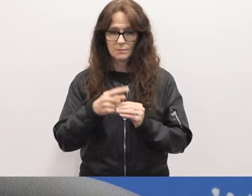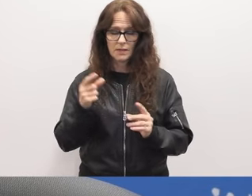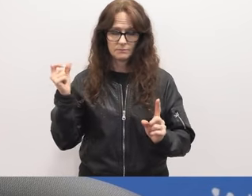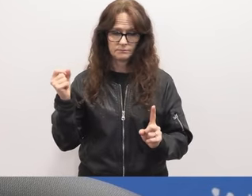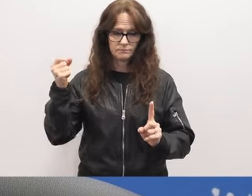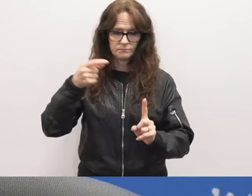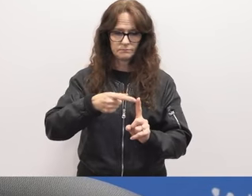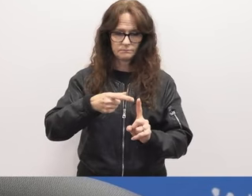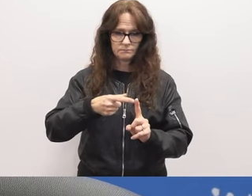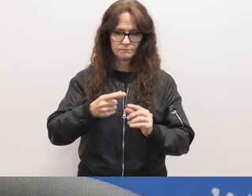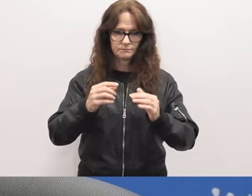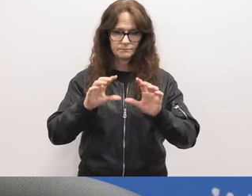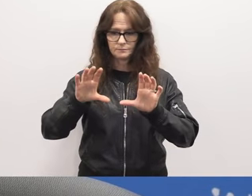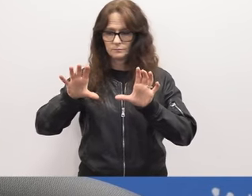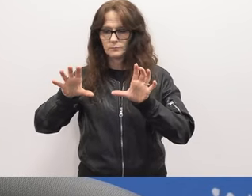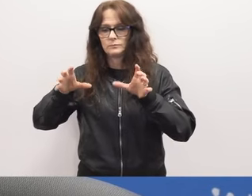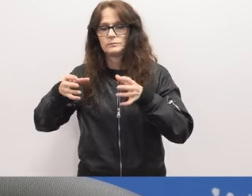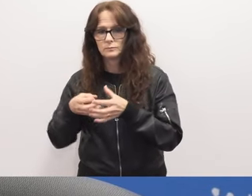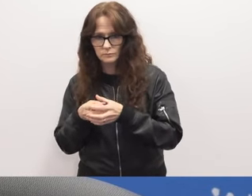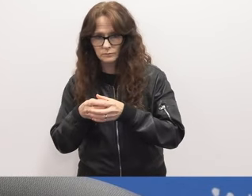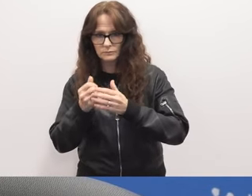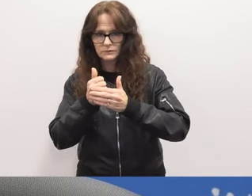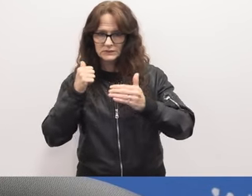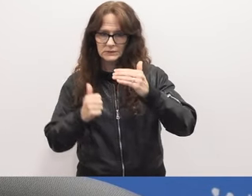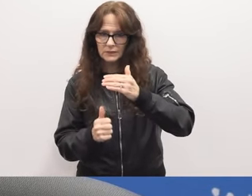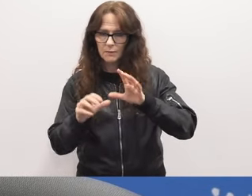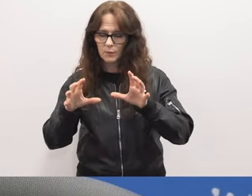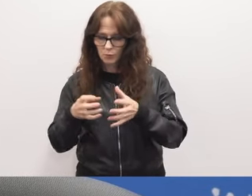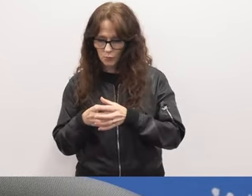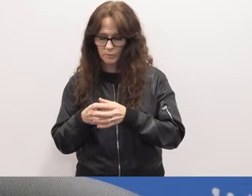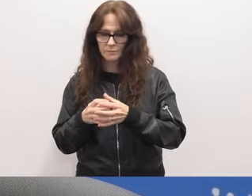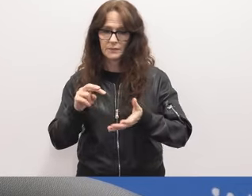a specific subgroup of students here, that could mean different things.